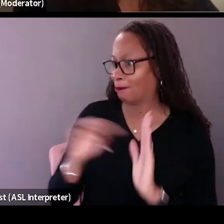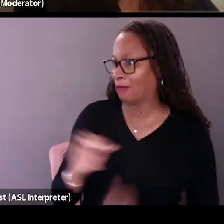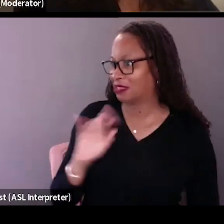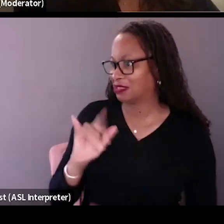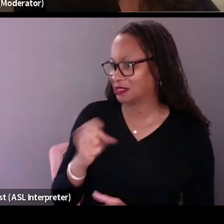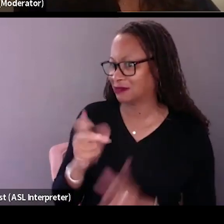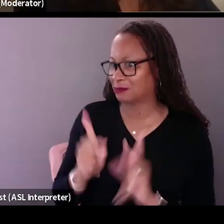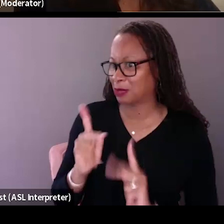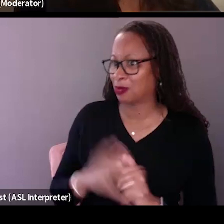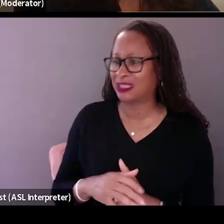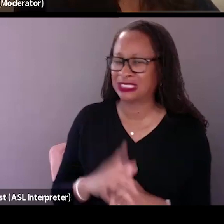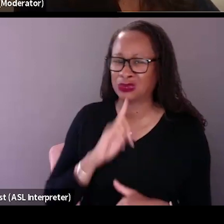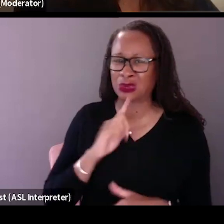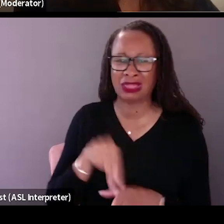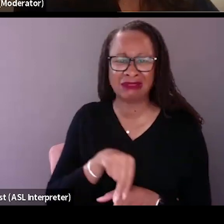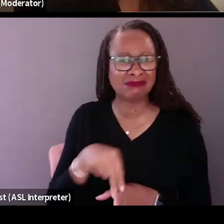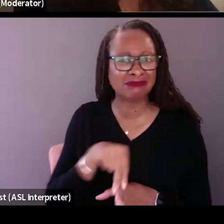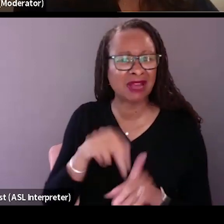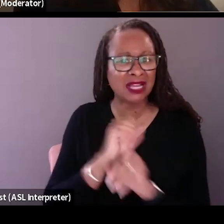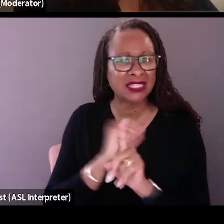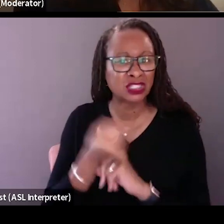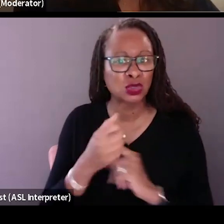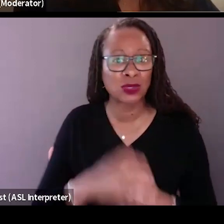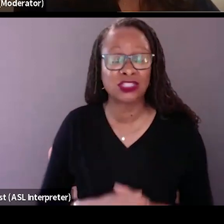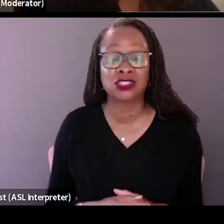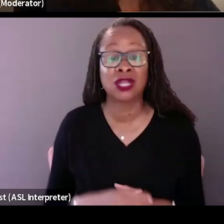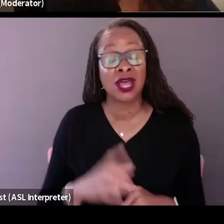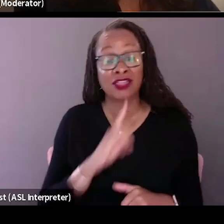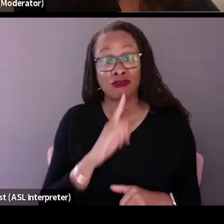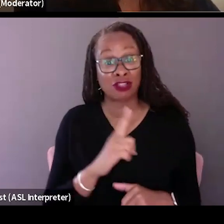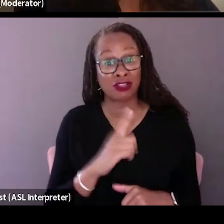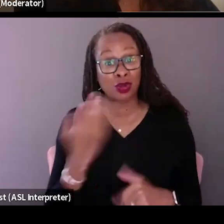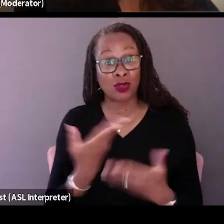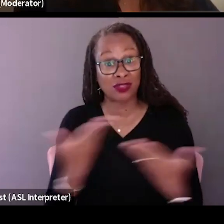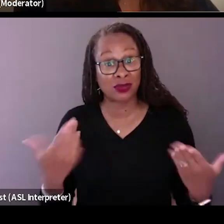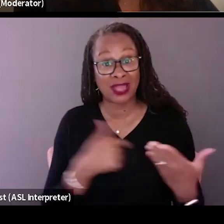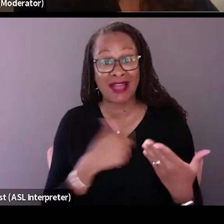So the only thing that we have is our calling card and it's like, hey, listen, please go look at our projects